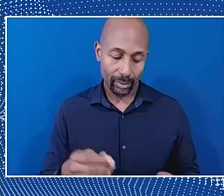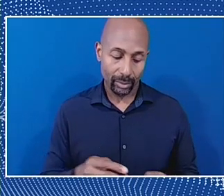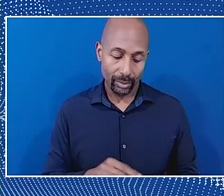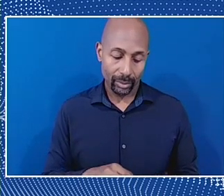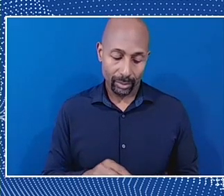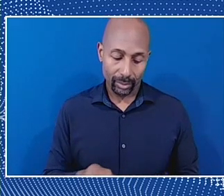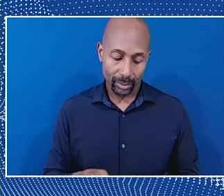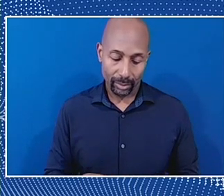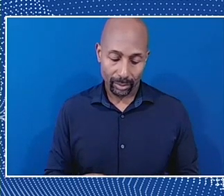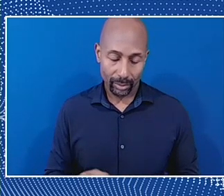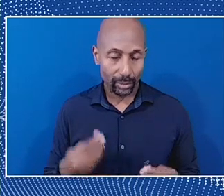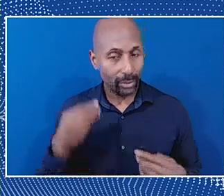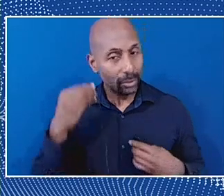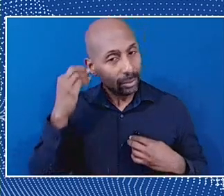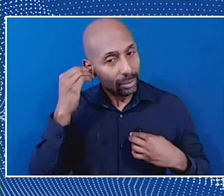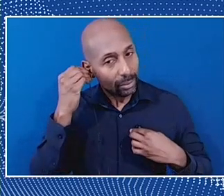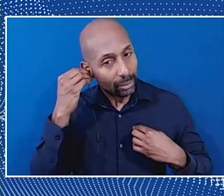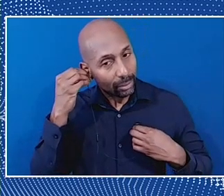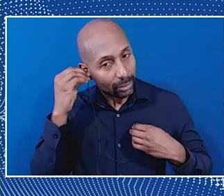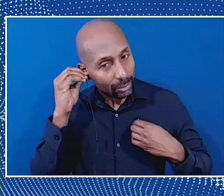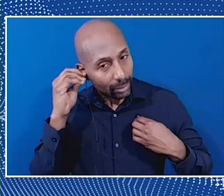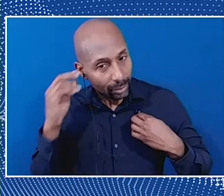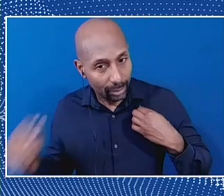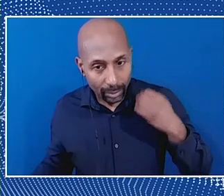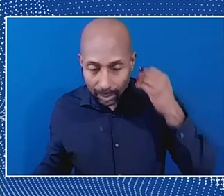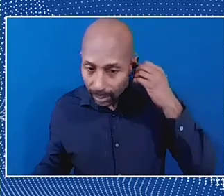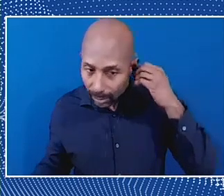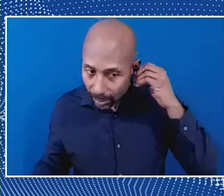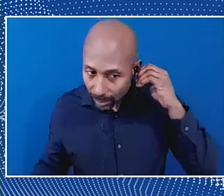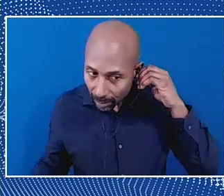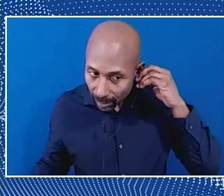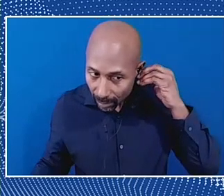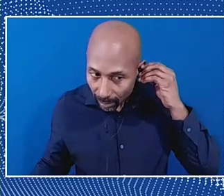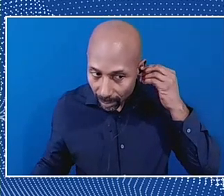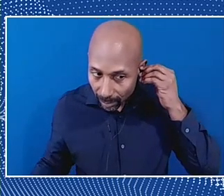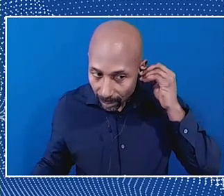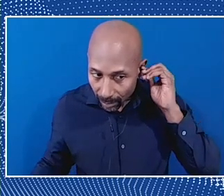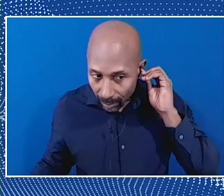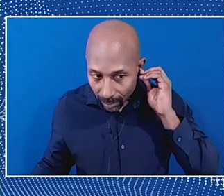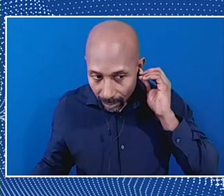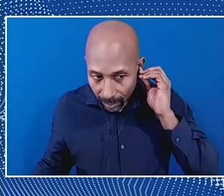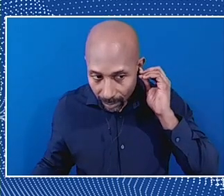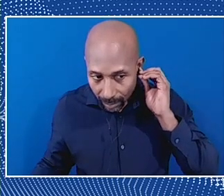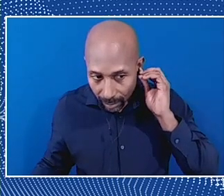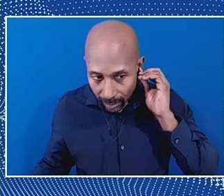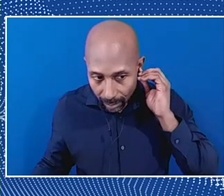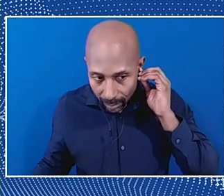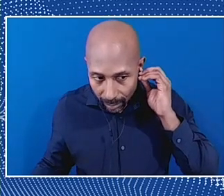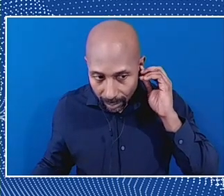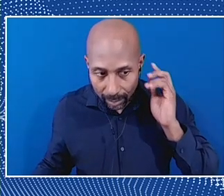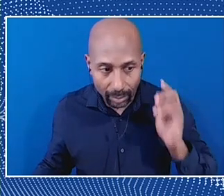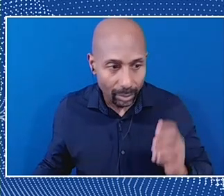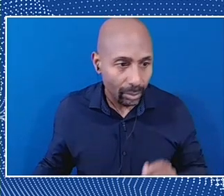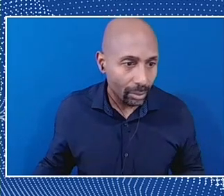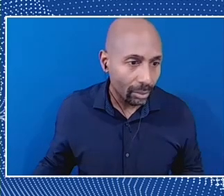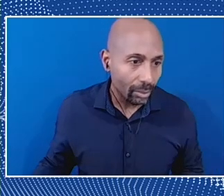student debt. Make no mistake, this is a racial justice issue. Black borrowers consistently struggle with